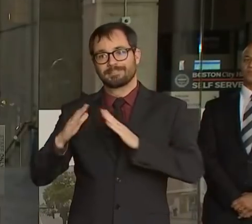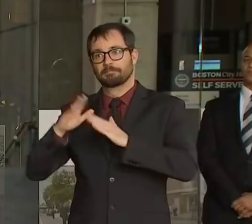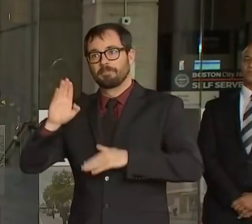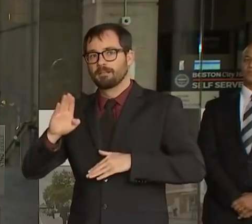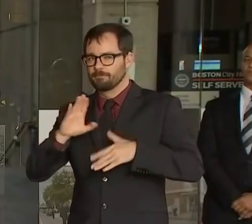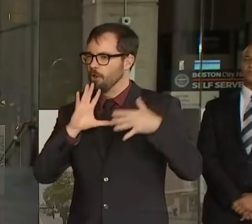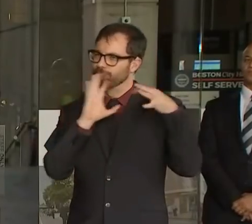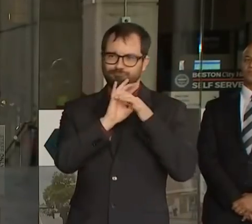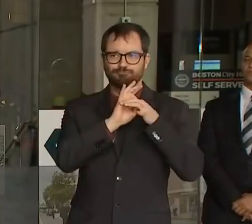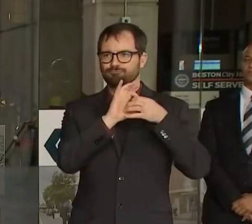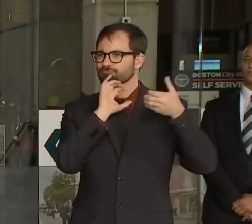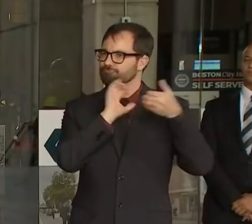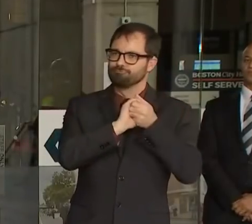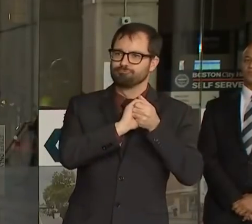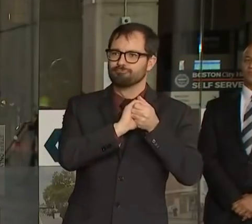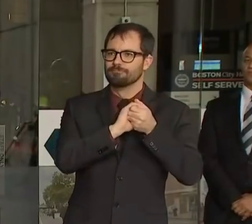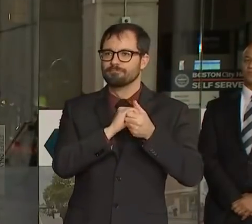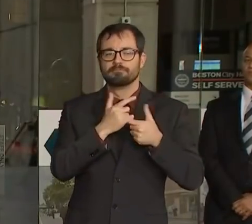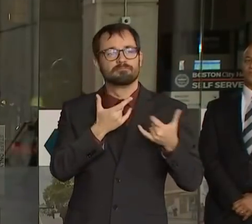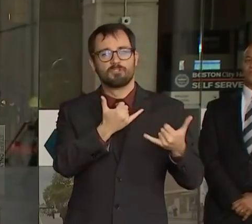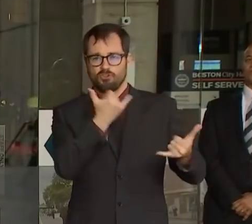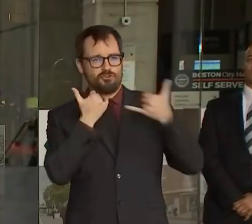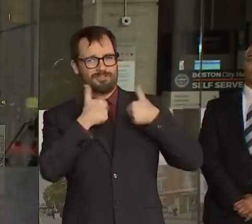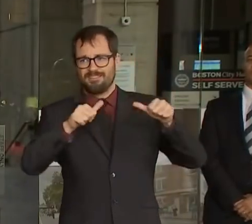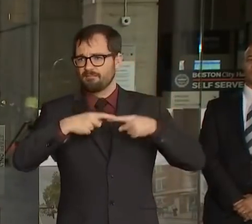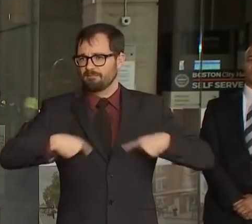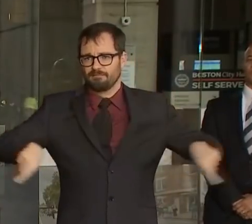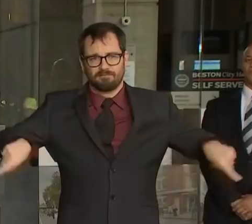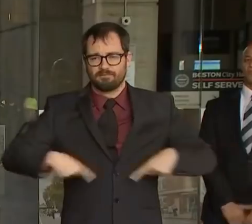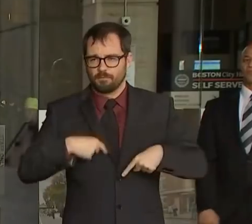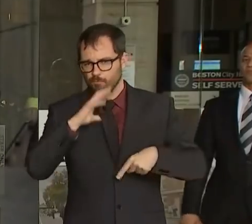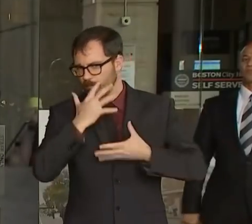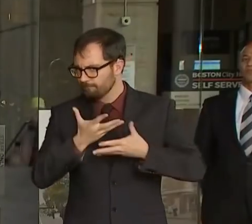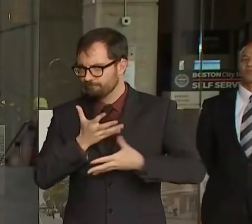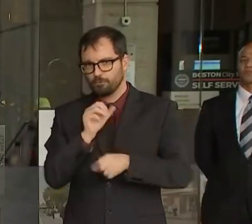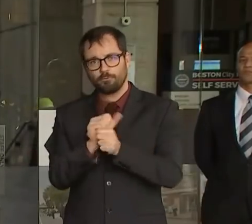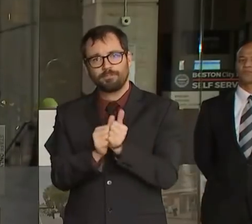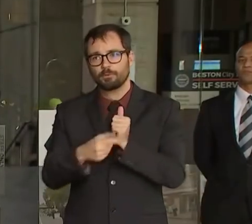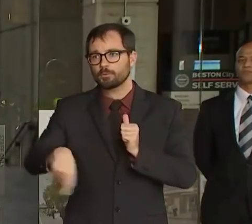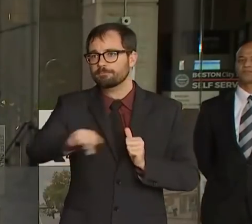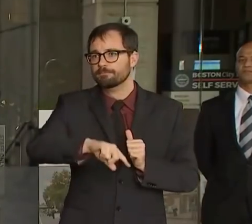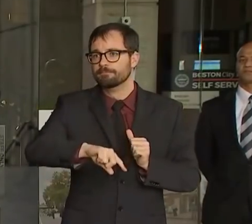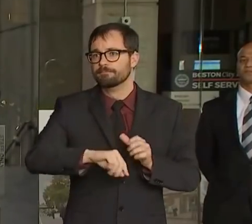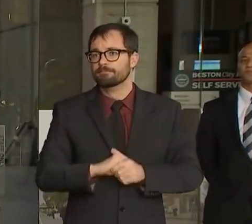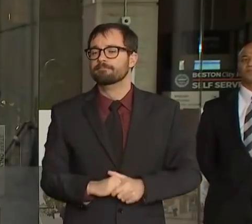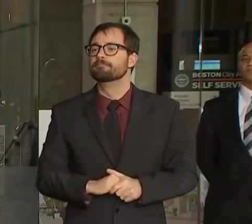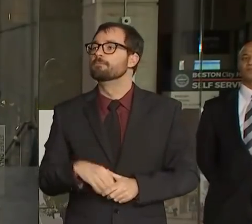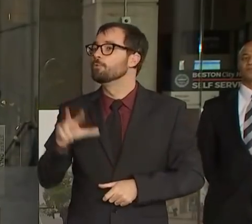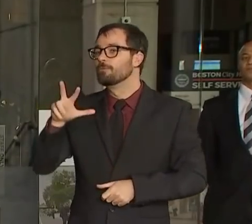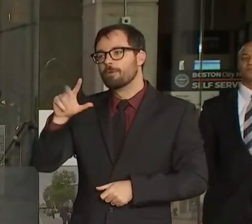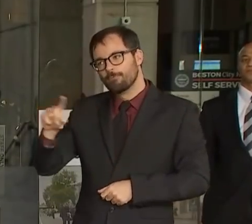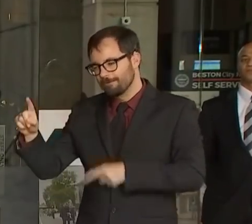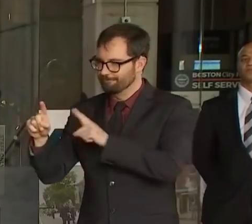TIED IN TOGETHER. WE ARE ONE UNIT OF PEOPLE. CALL ANYBODY YOU FEEL COMFORTABLE WITH AS FAR AS ELECTED OFFICIALS.